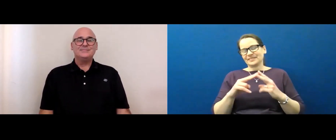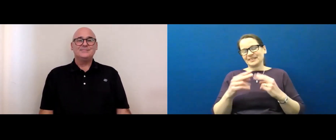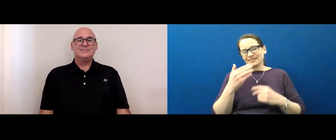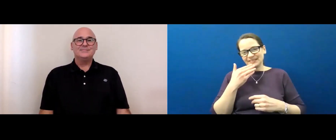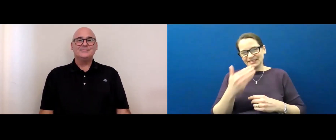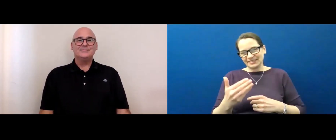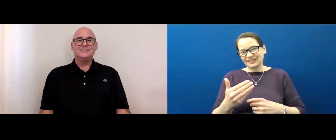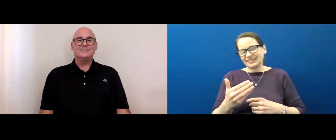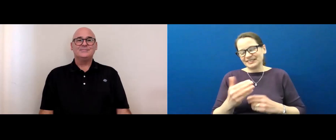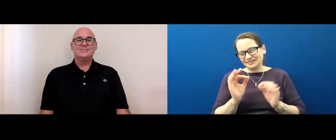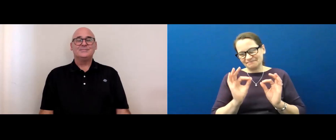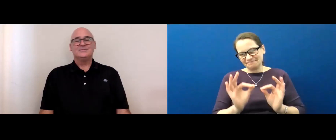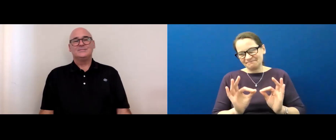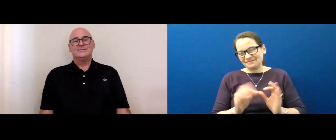wow thank you so much